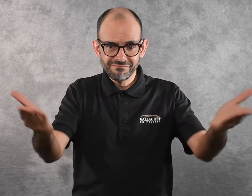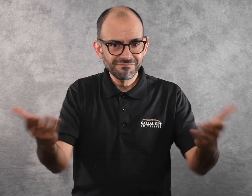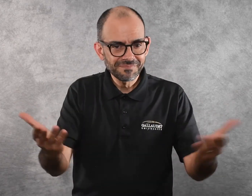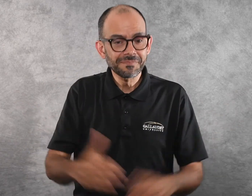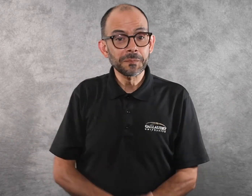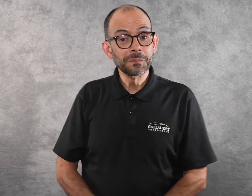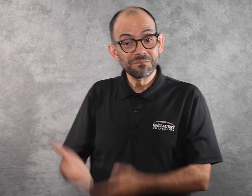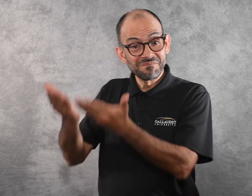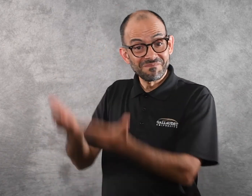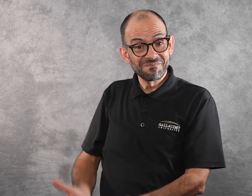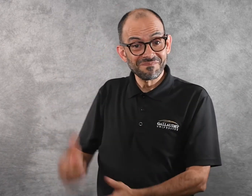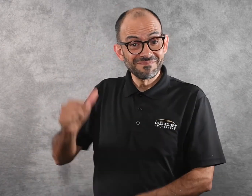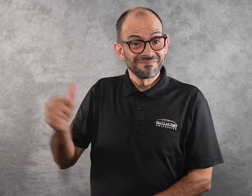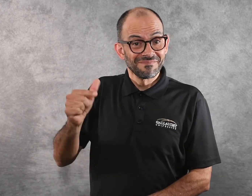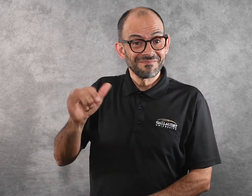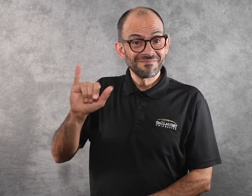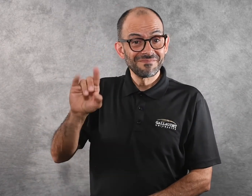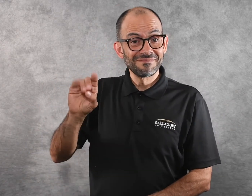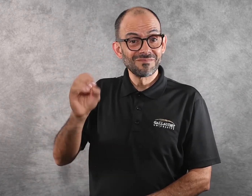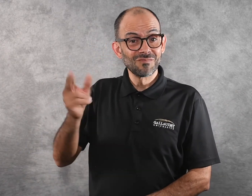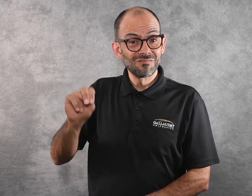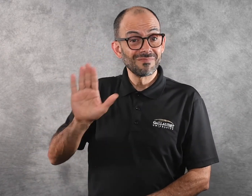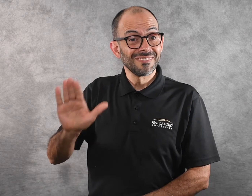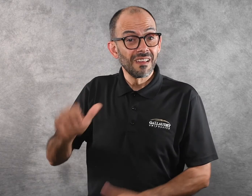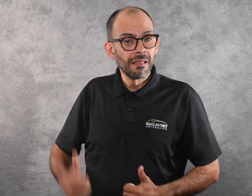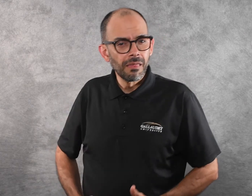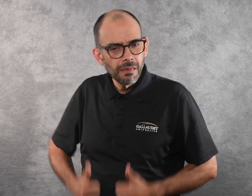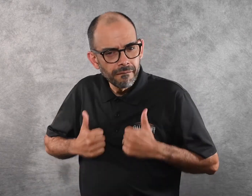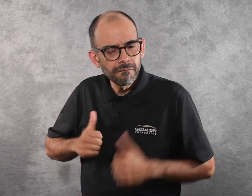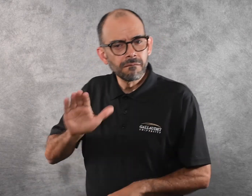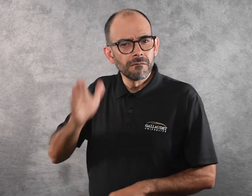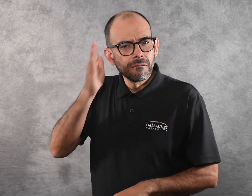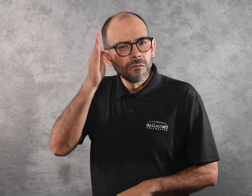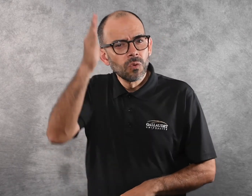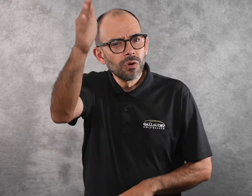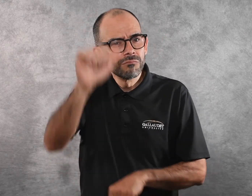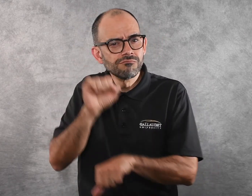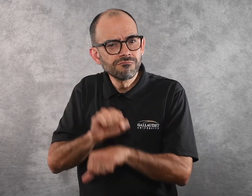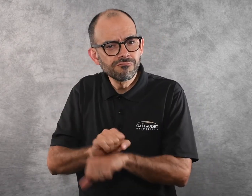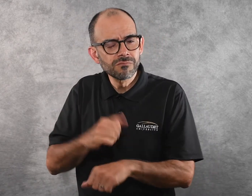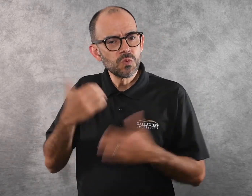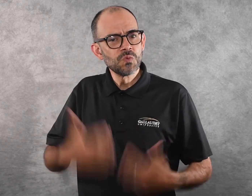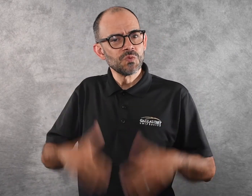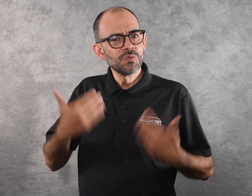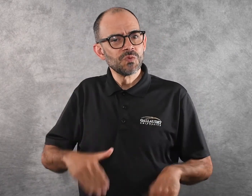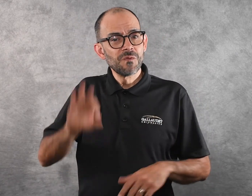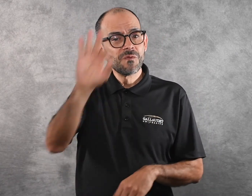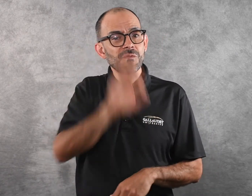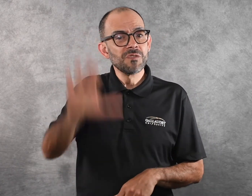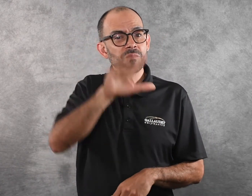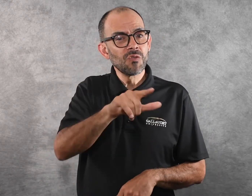“The Fulbright experience will surely be a transformative